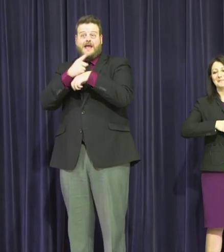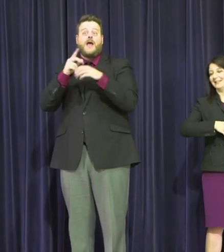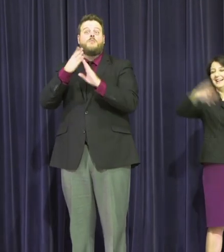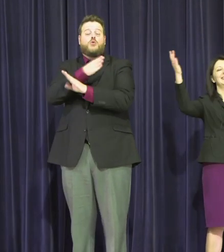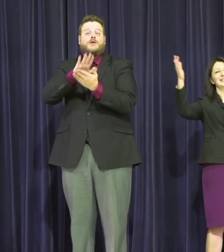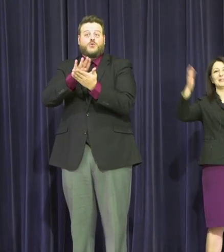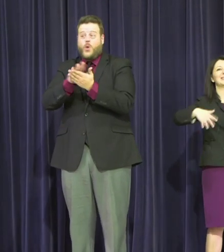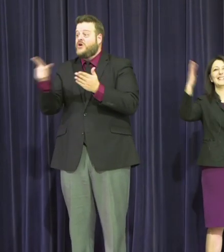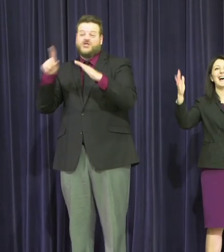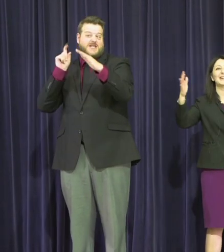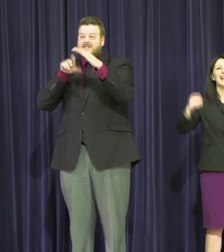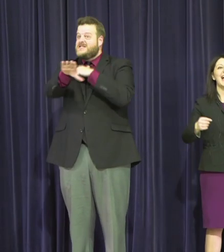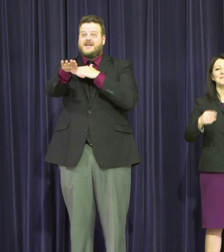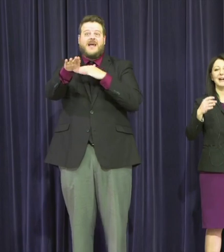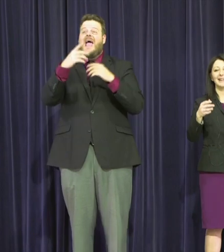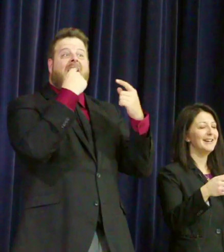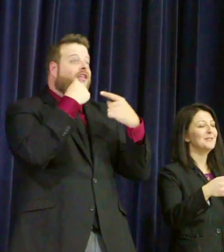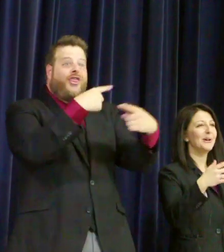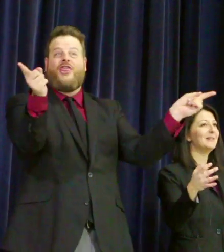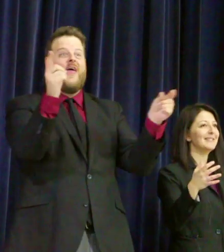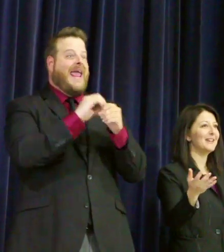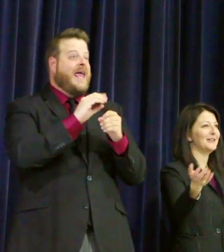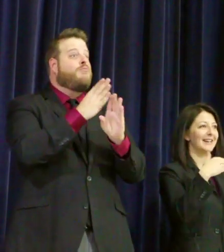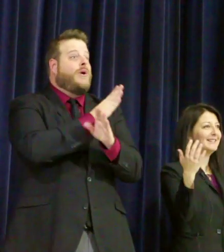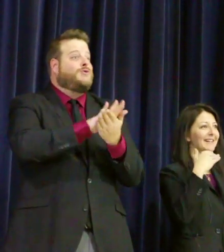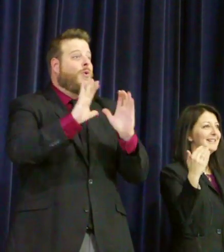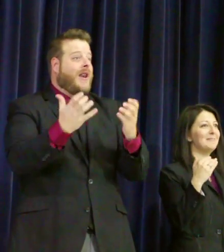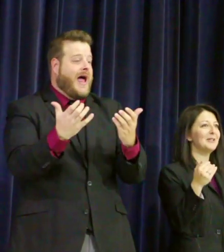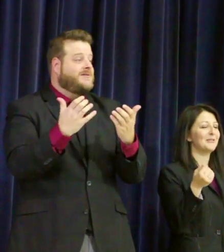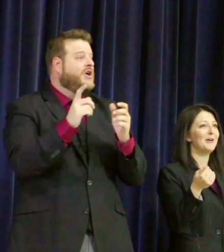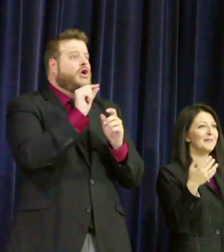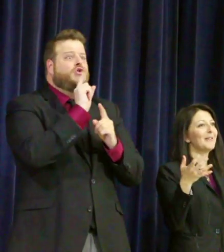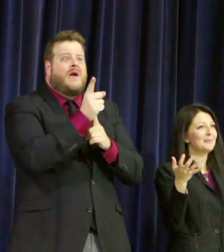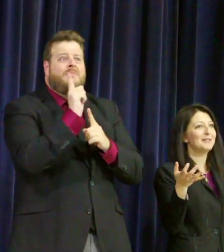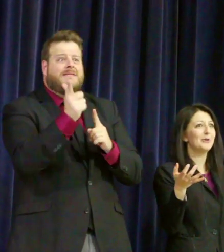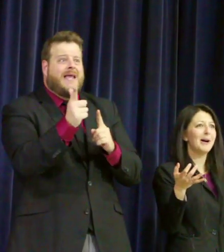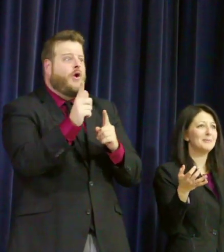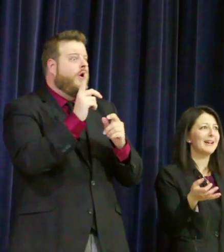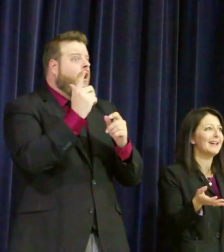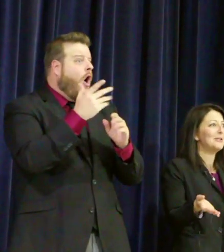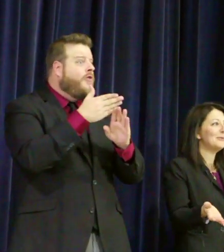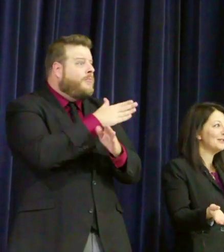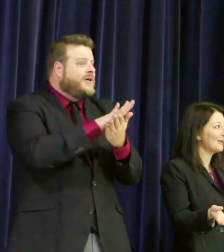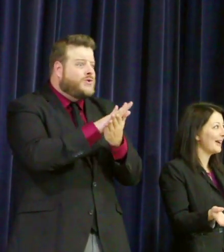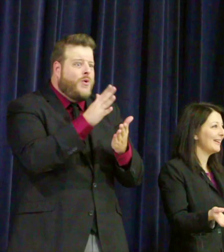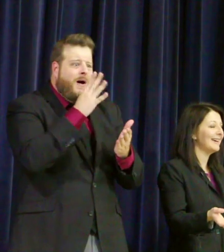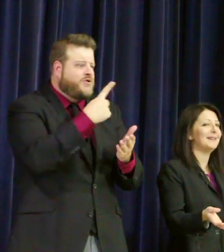She blurted it out and 20 minutes later I'm getting texts and emails from all the preschool Moms "I hear you're moving to North Carolina".